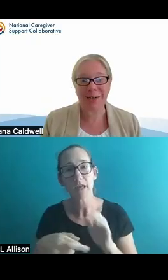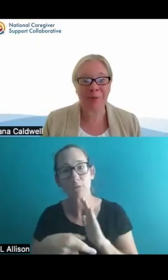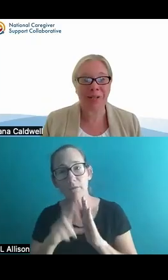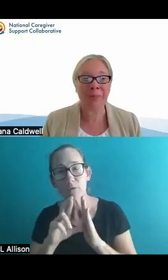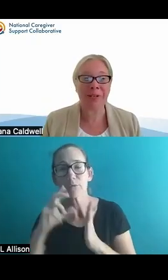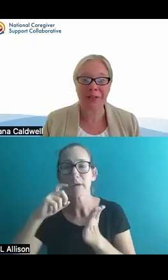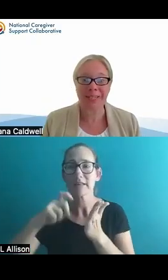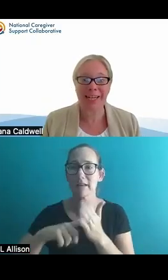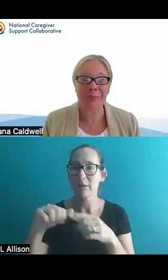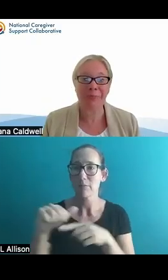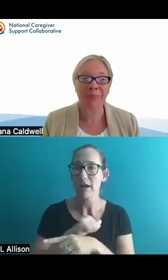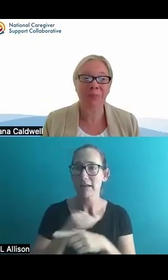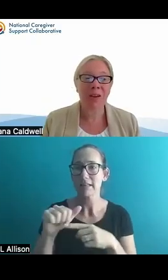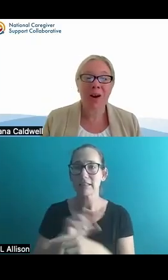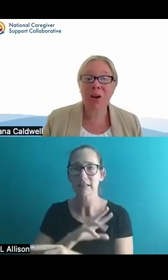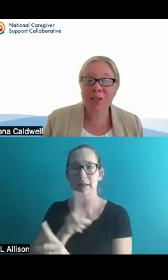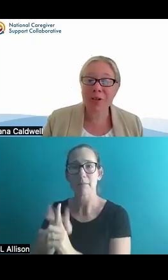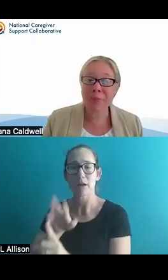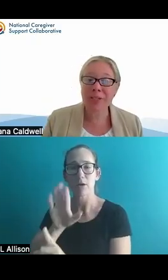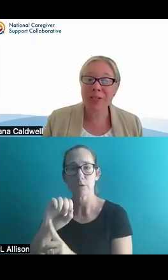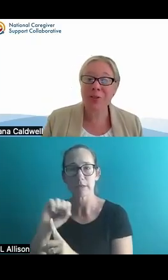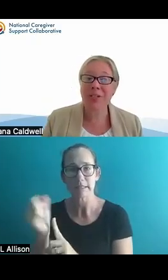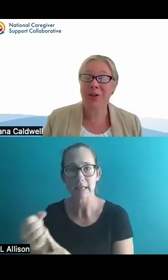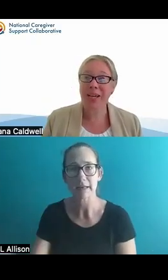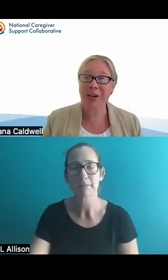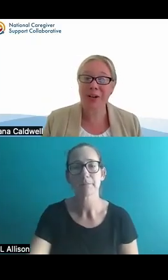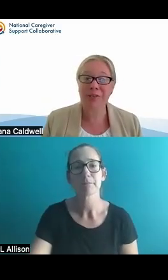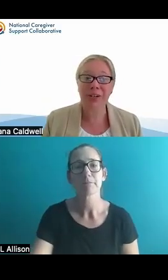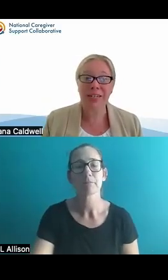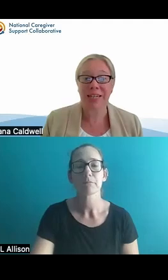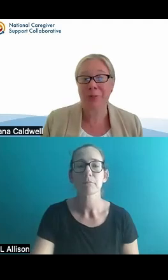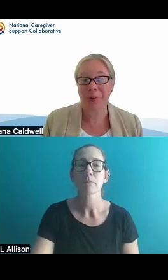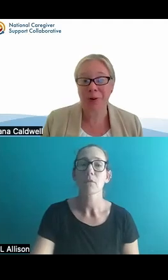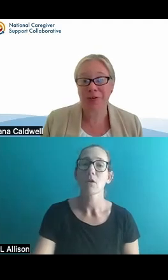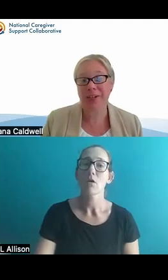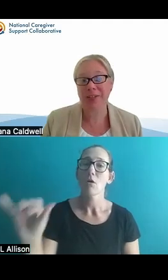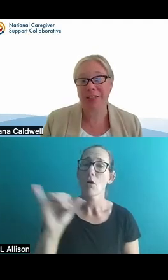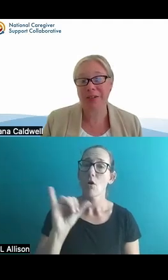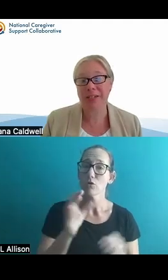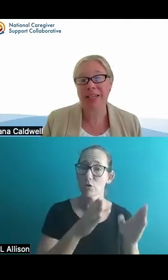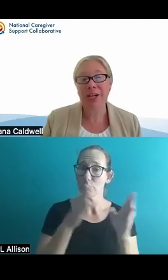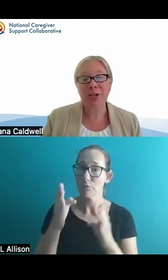implement them in your setting. Also, coming soon is our Caregiver Assessment Profile Series.